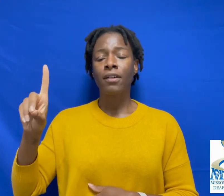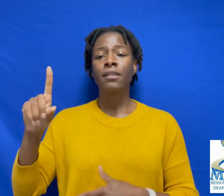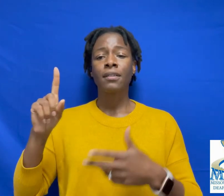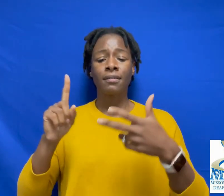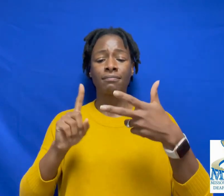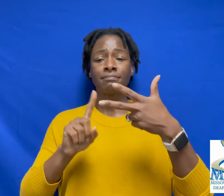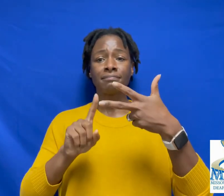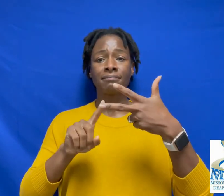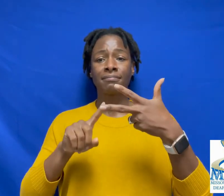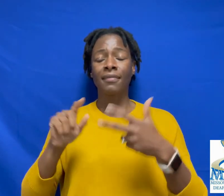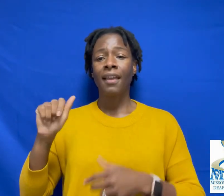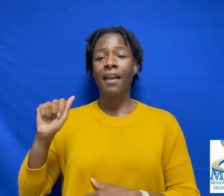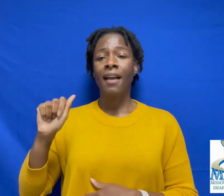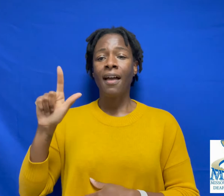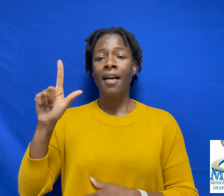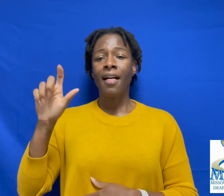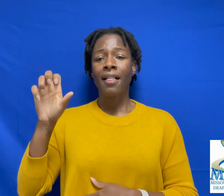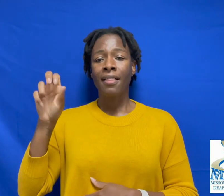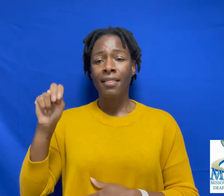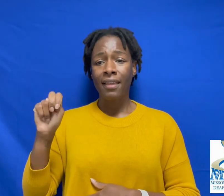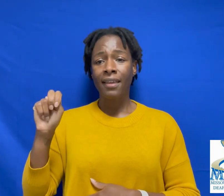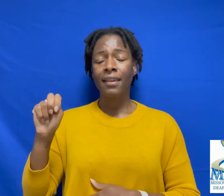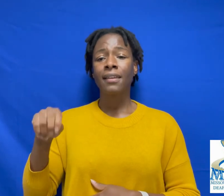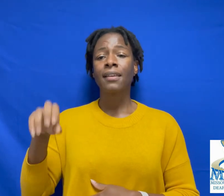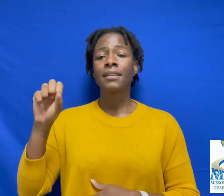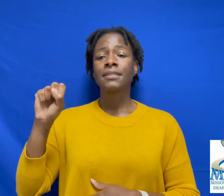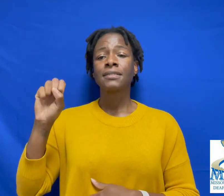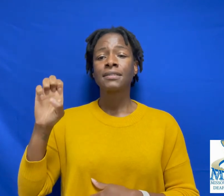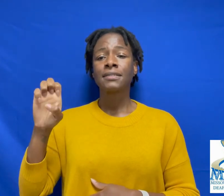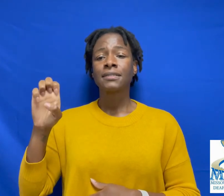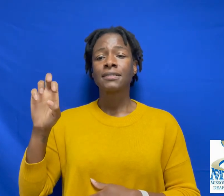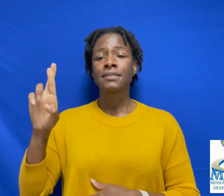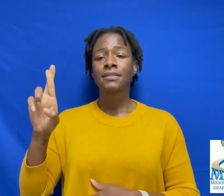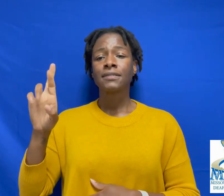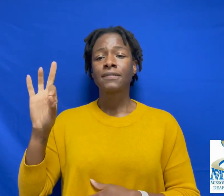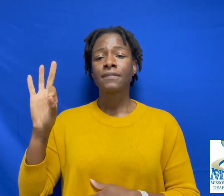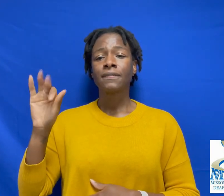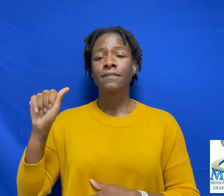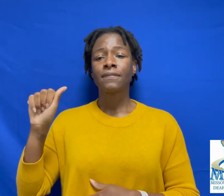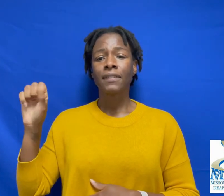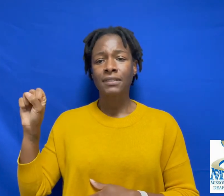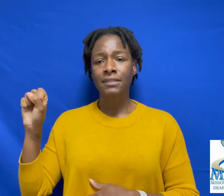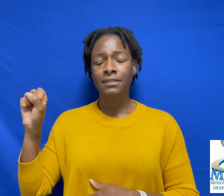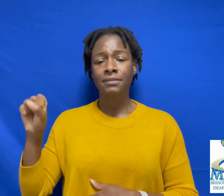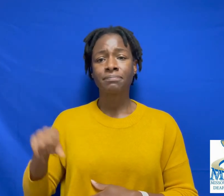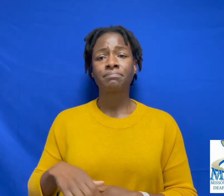Allen Serfas